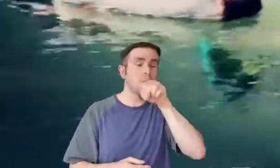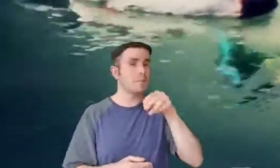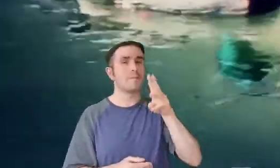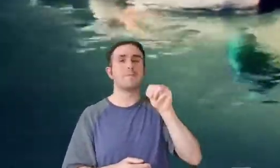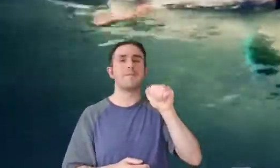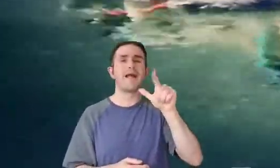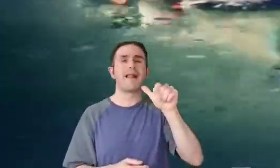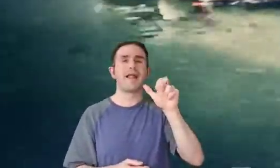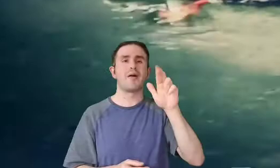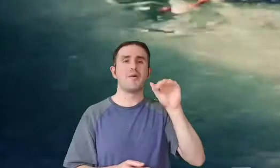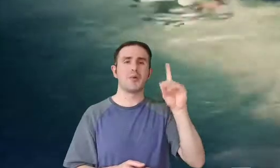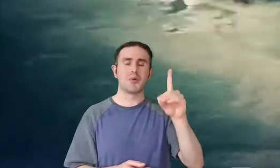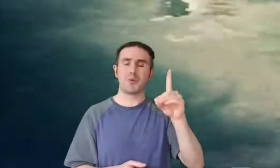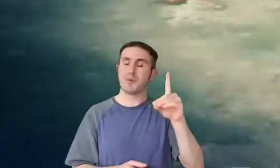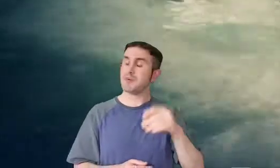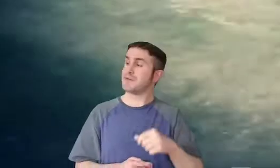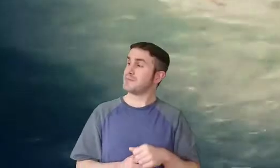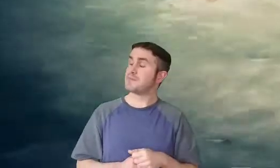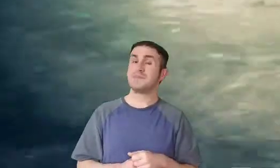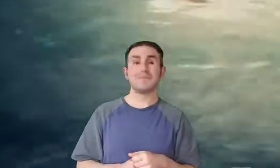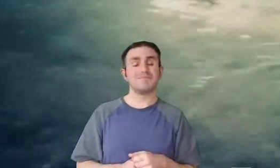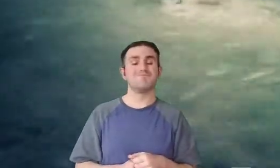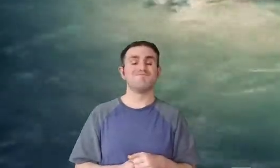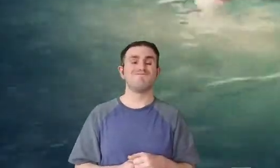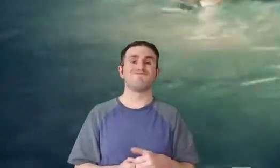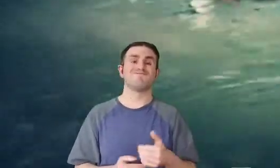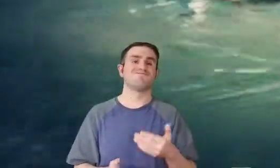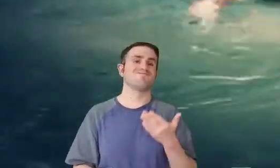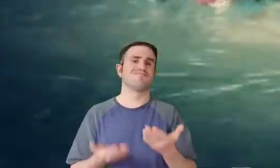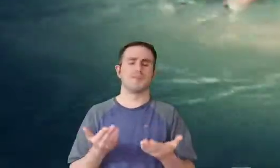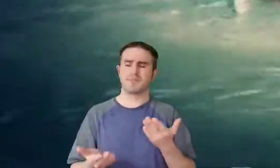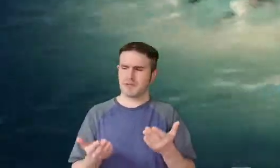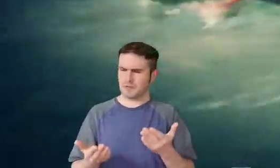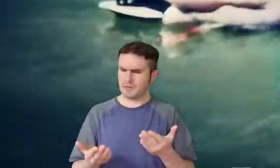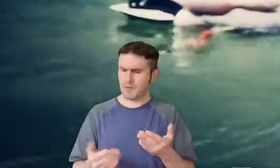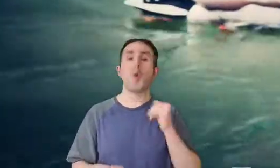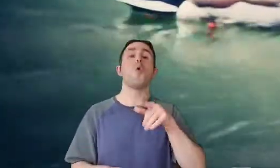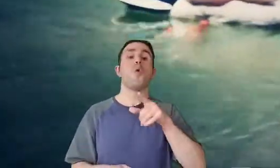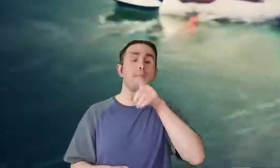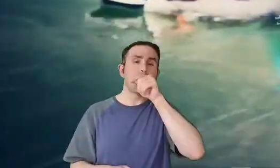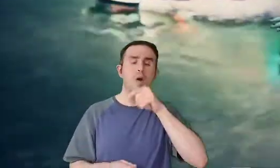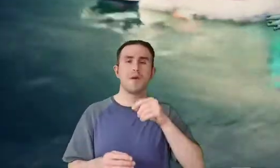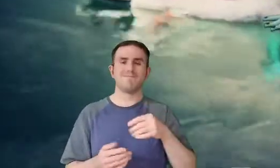uh... mallards, or it could also be let's say a peacock...